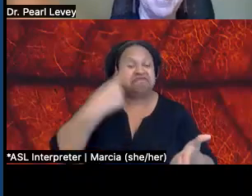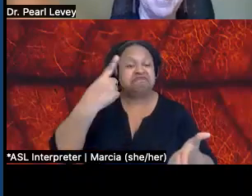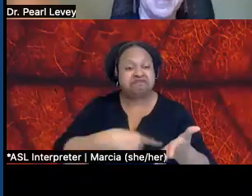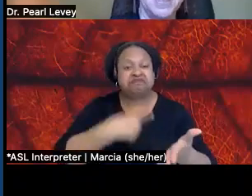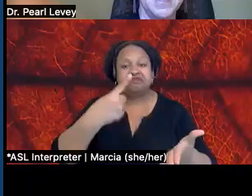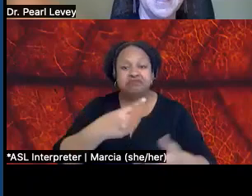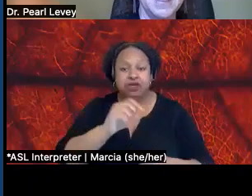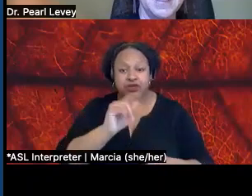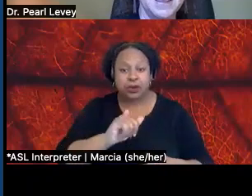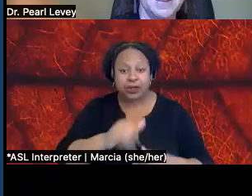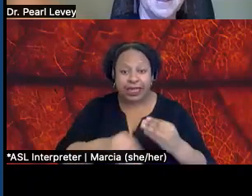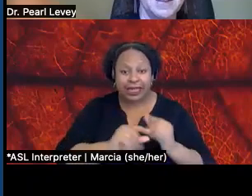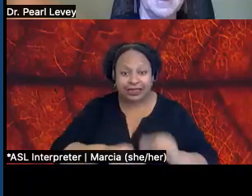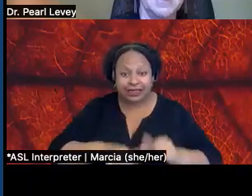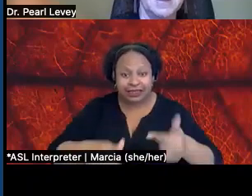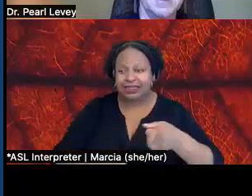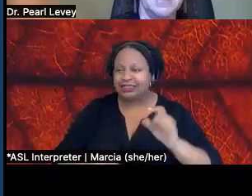Yeah, I’ll address the two questions that are up.